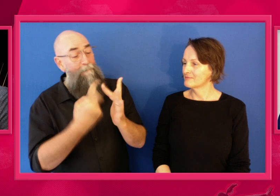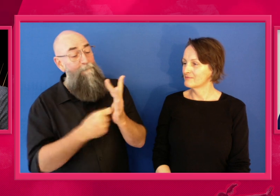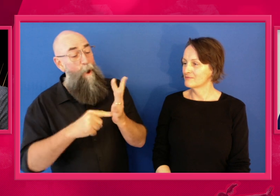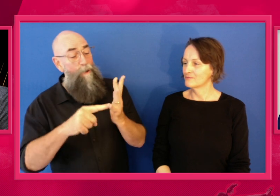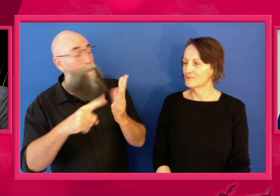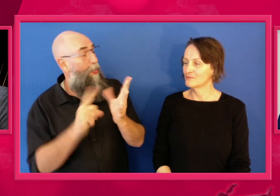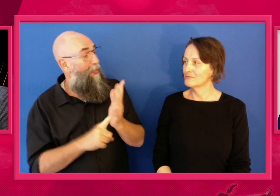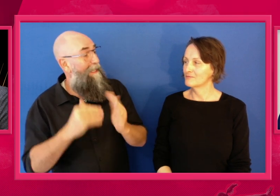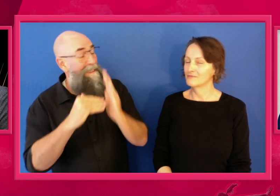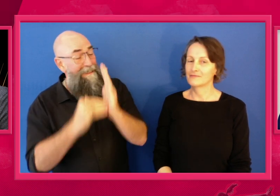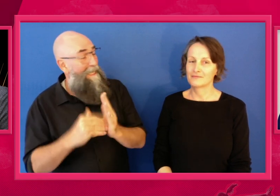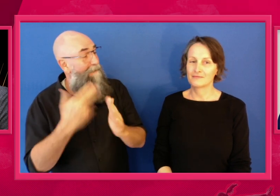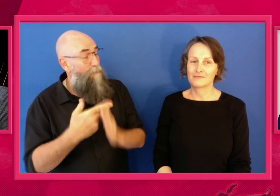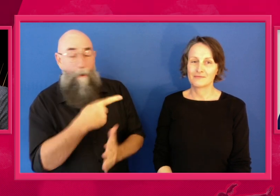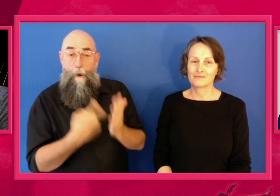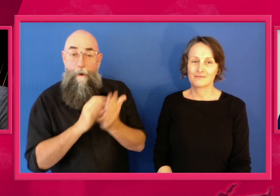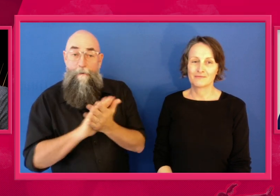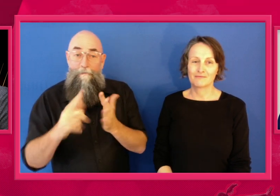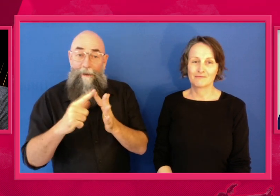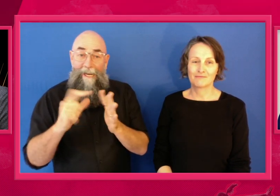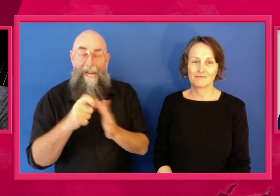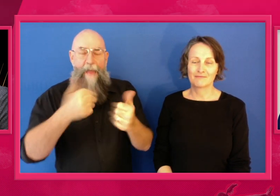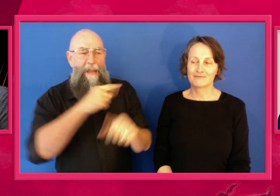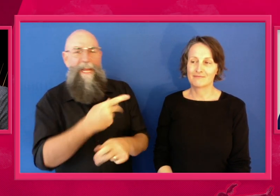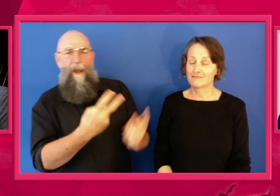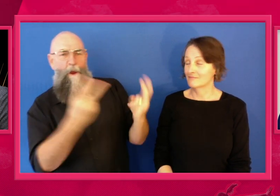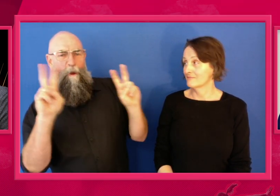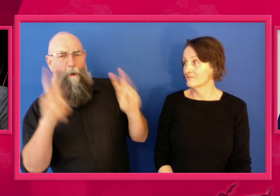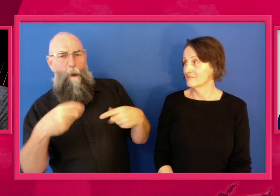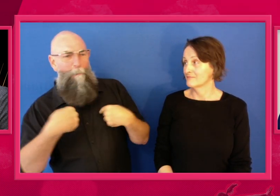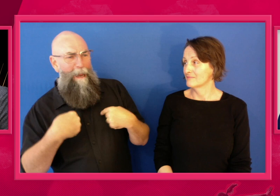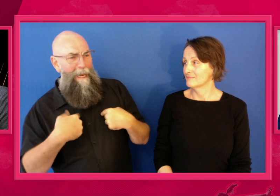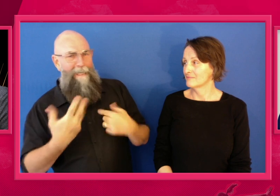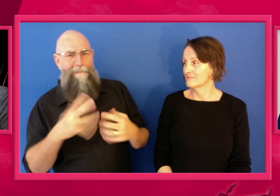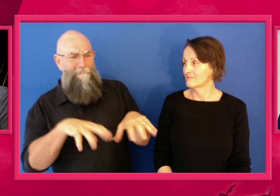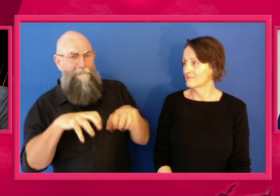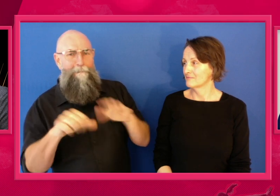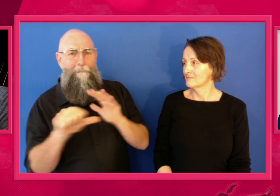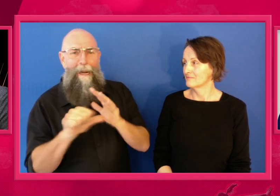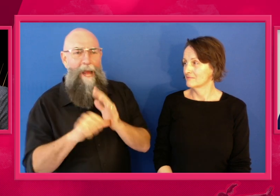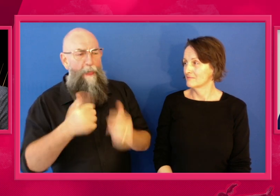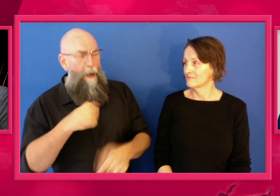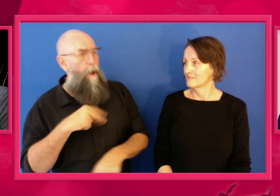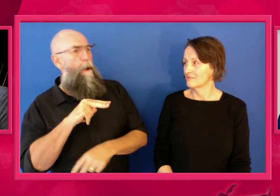Kurt Fearnley: That happened last night. And then when he called me a tight arse I had, I had to admit that, no, I didn't buy the seat. I didn't know it was bought. My wife